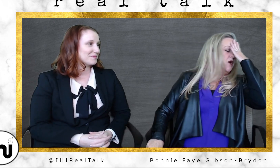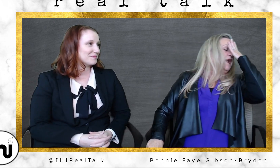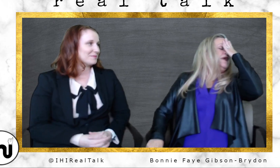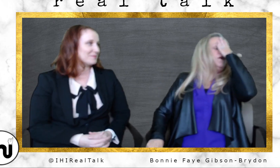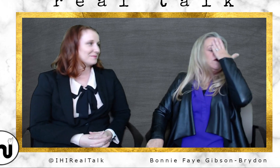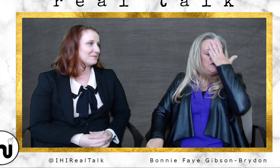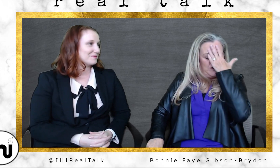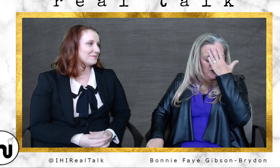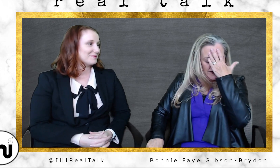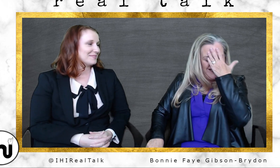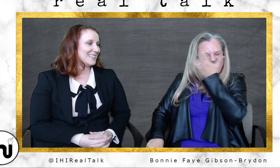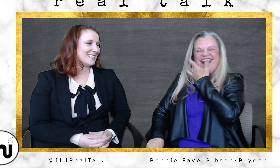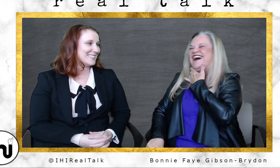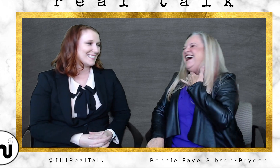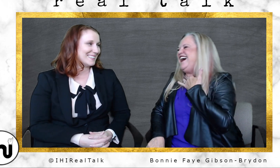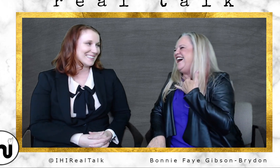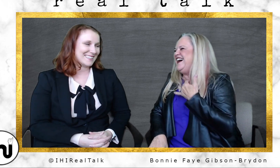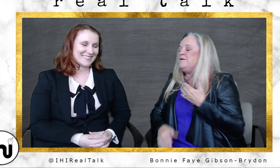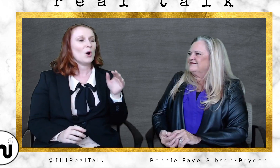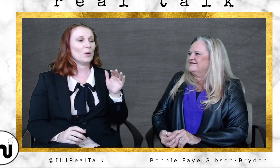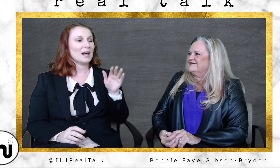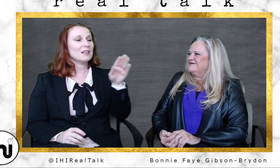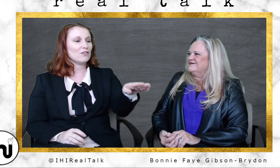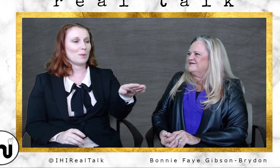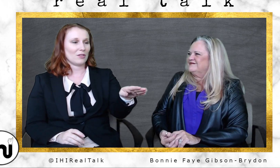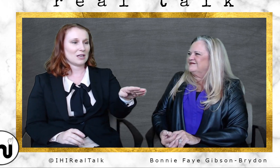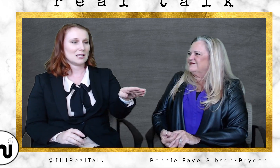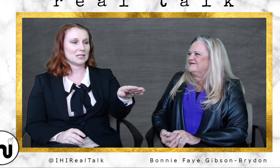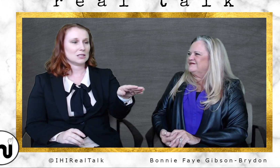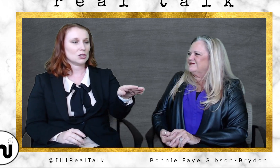"I can't work with you, Bonnie." Desirée: What I love about this is, it's talking